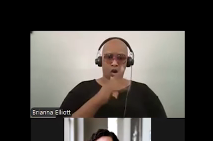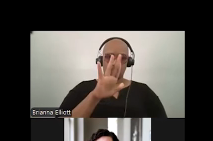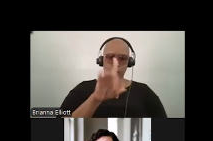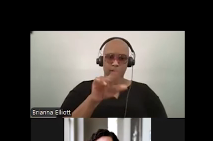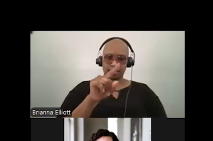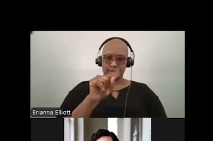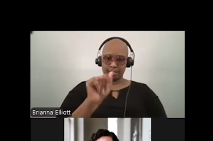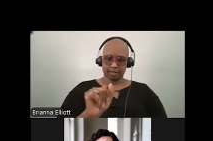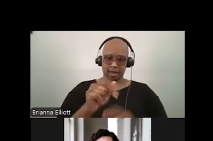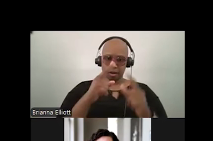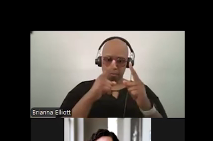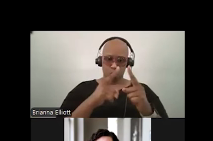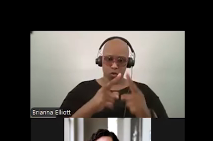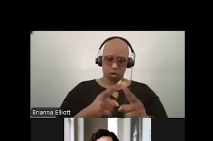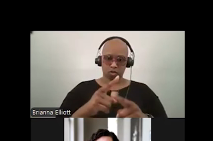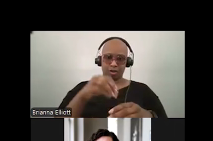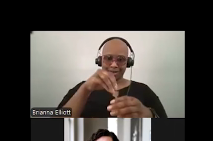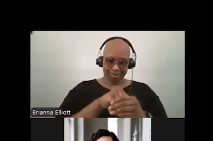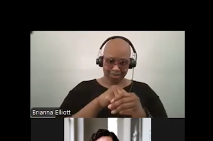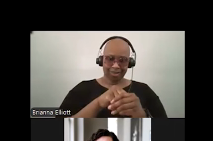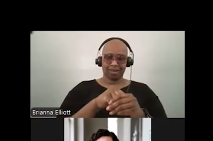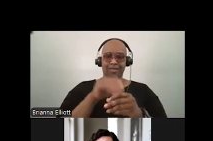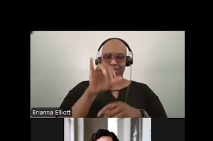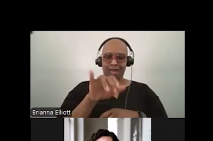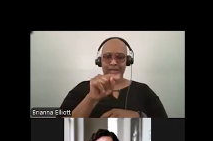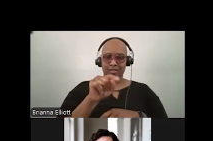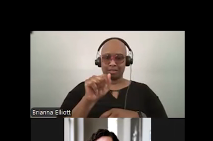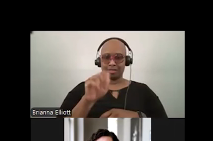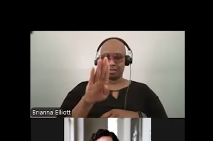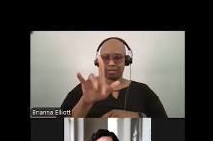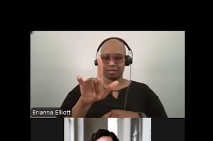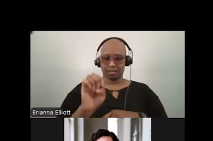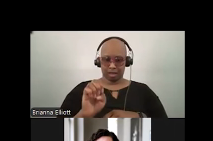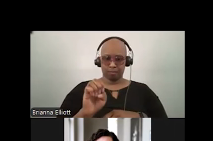if you wanted it to be zero, you can type in zero and it will still not show up. And that's